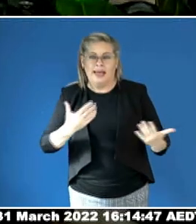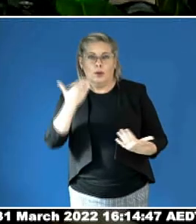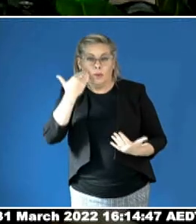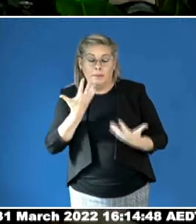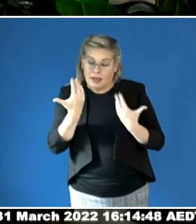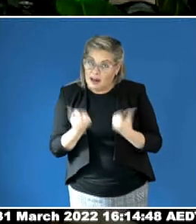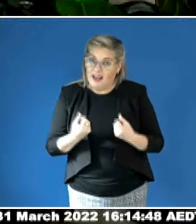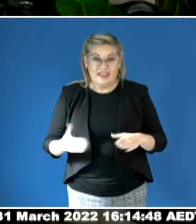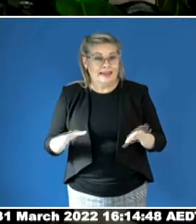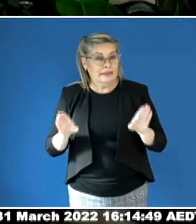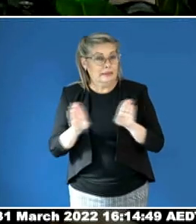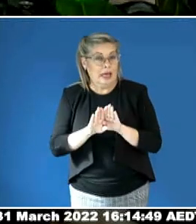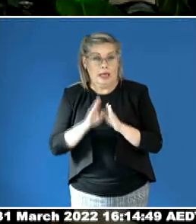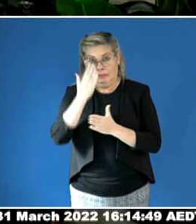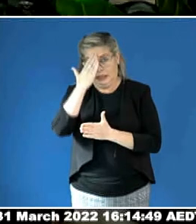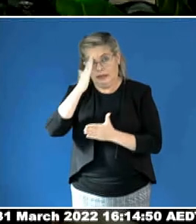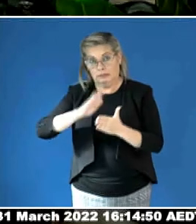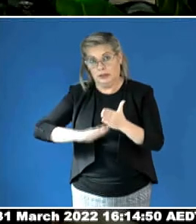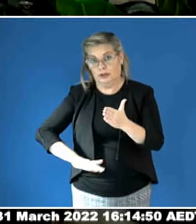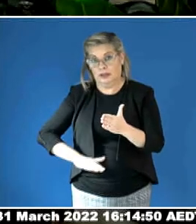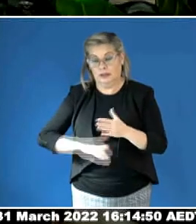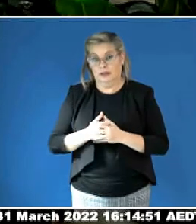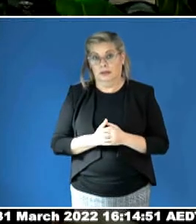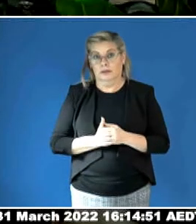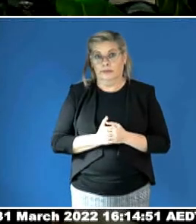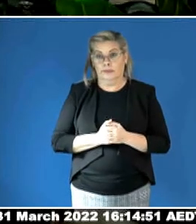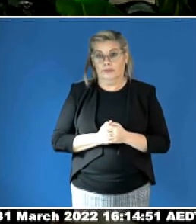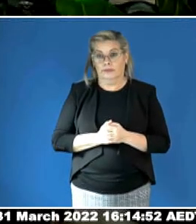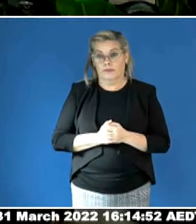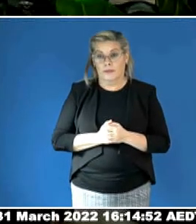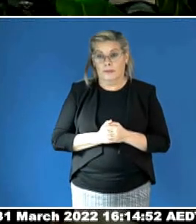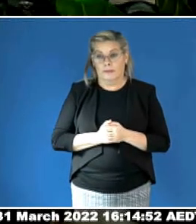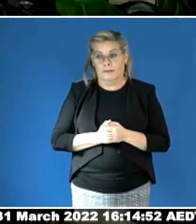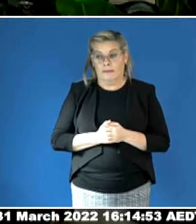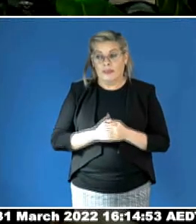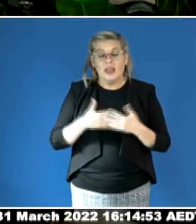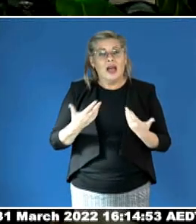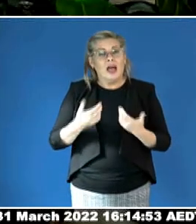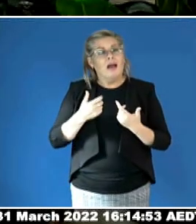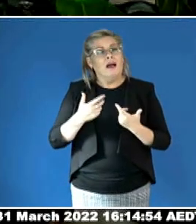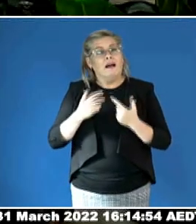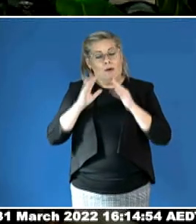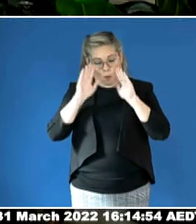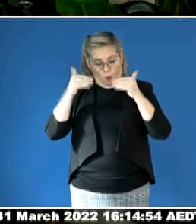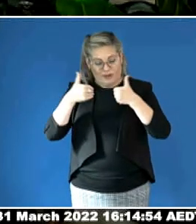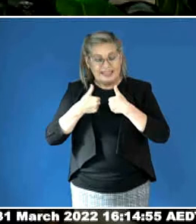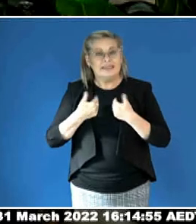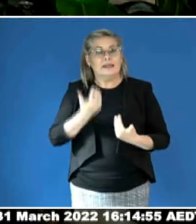We have - like I said earlier - layers of vulnerability but also a minority within a minority within a minority.